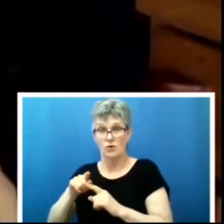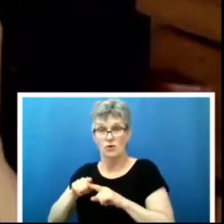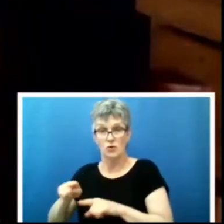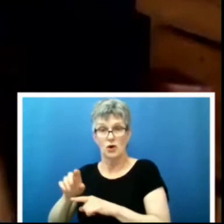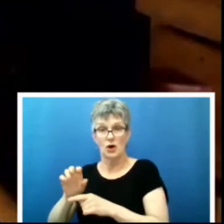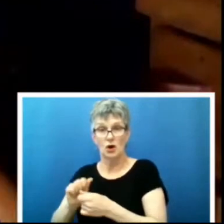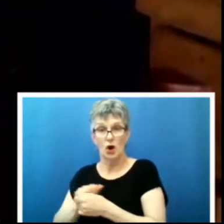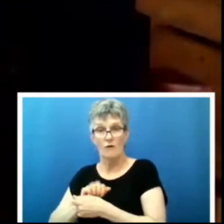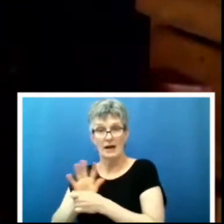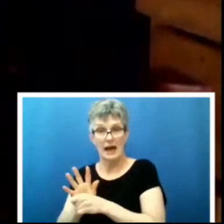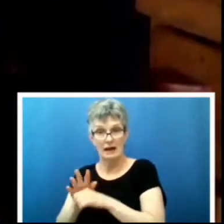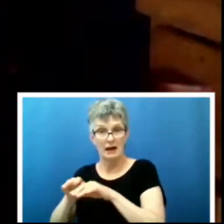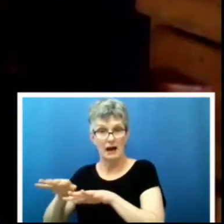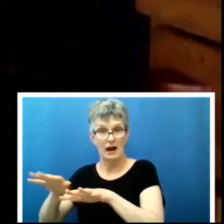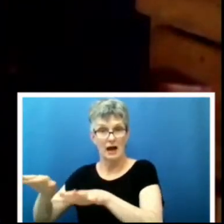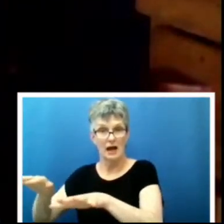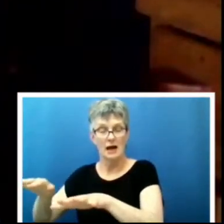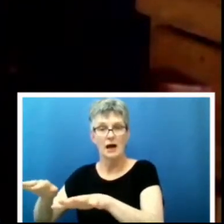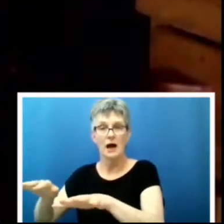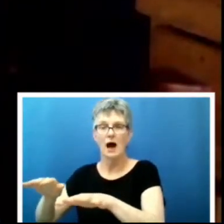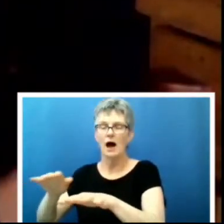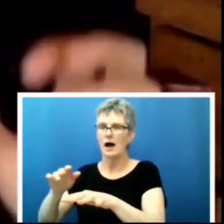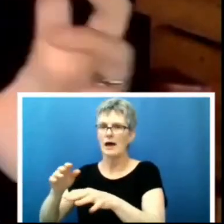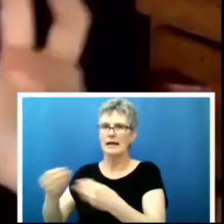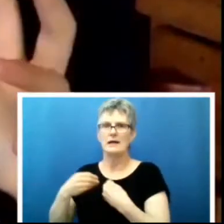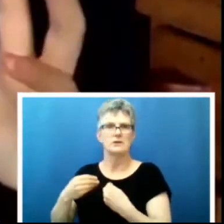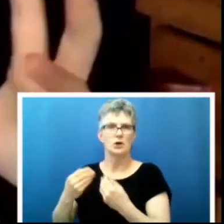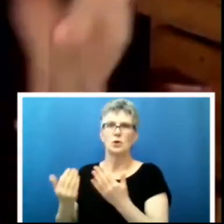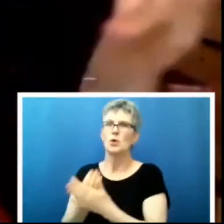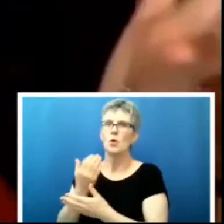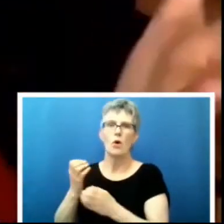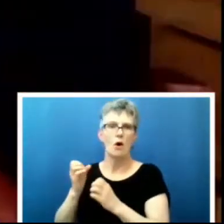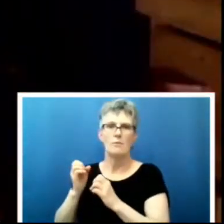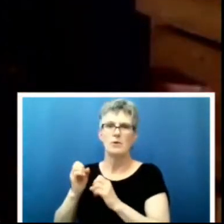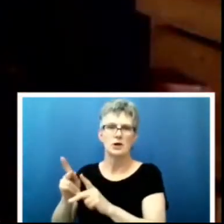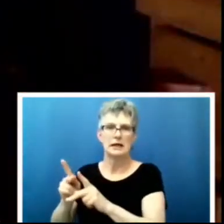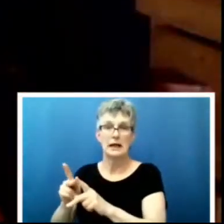The opportunity of now is I welcome the opposite side.